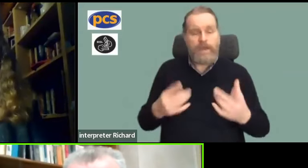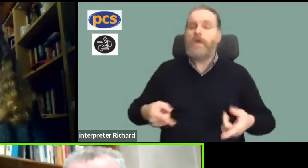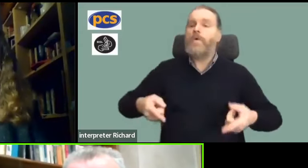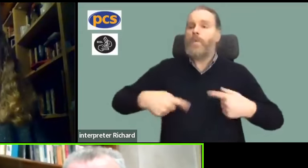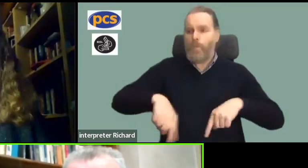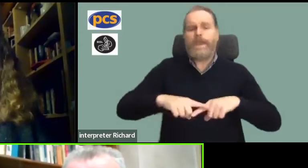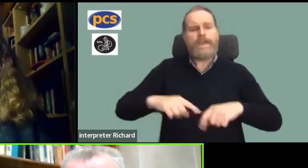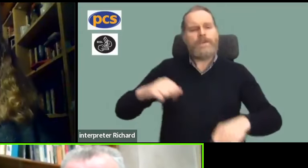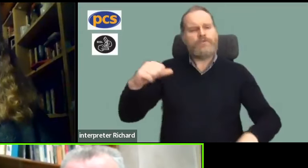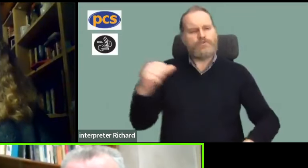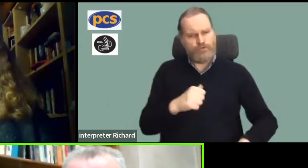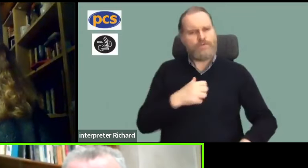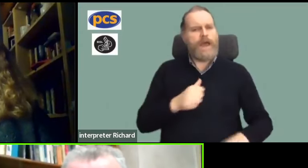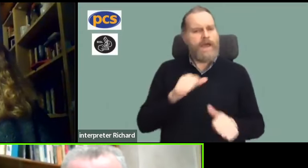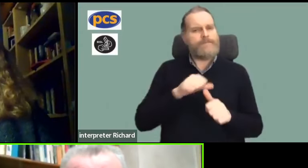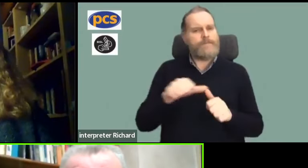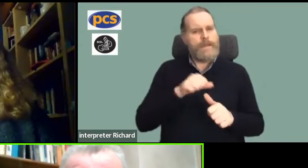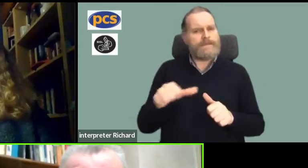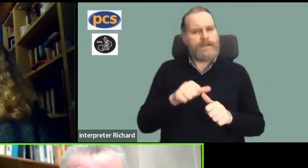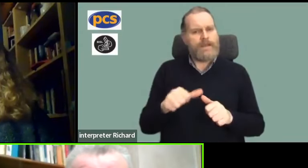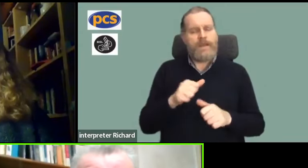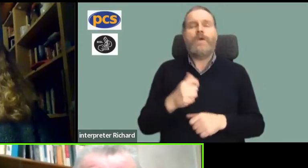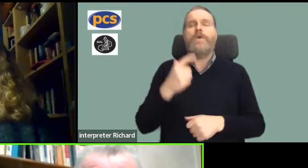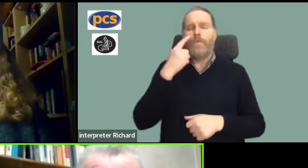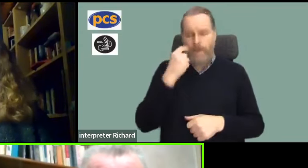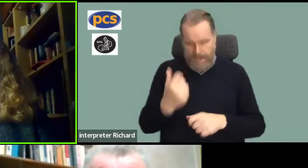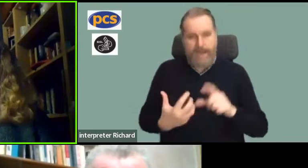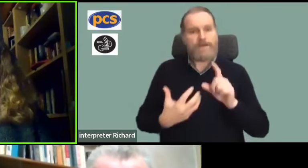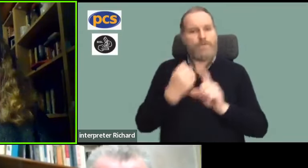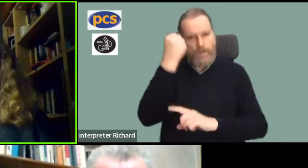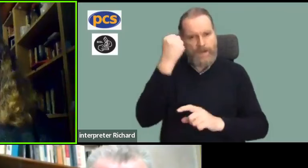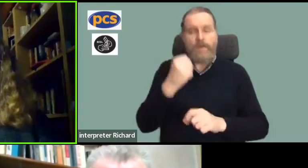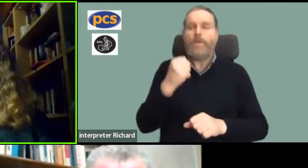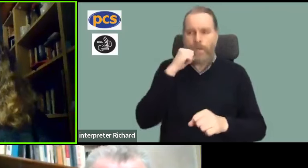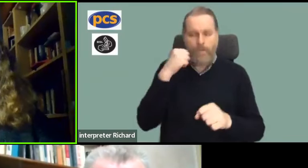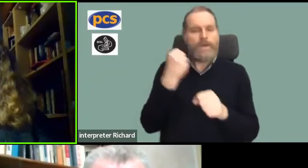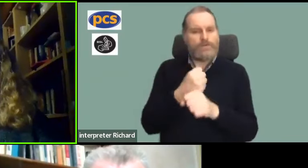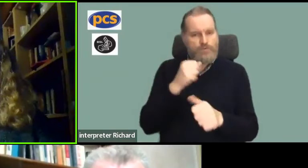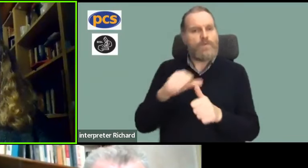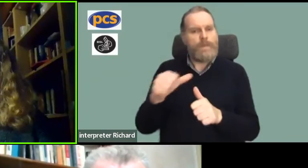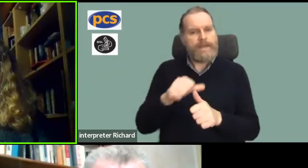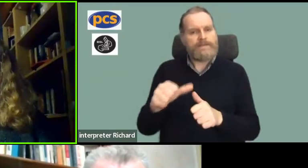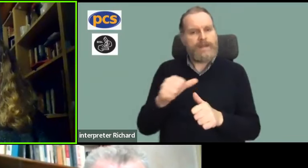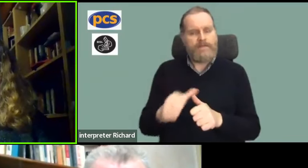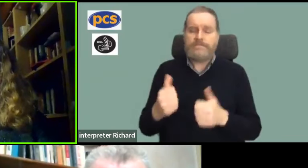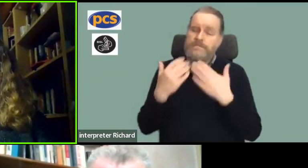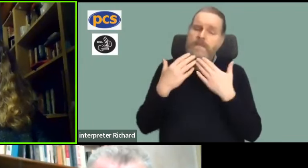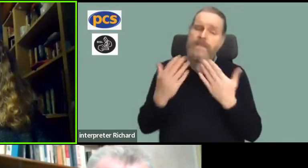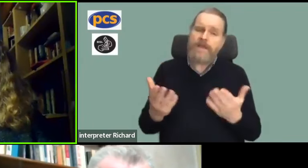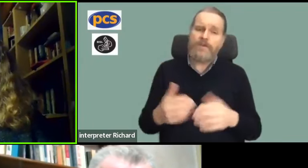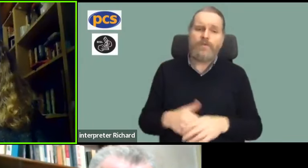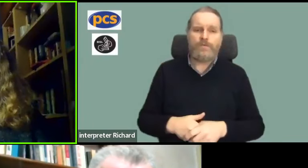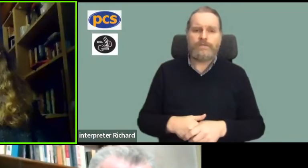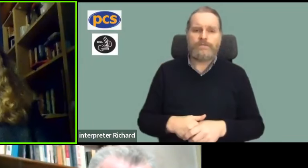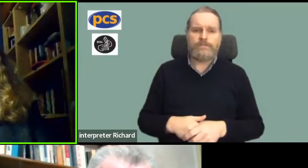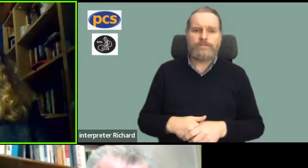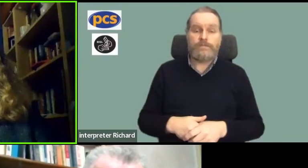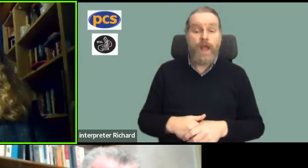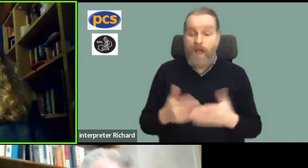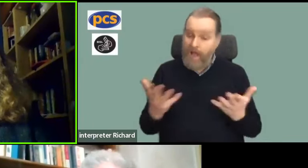we deserve deserve better r we're gonna fight for r we're gonna fight for better, and we believe we can win the solidarity to everyone . Okay thank you very much, Mark, And